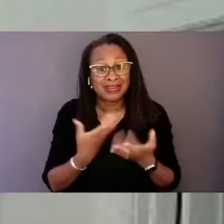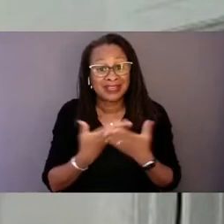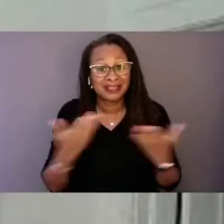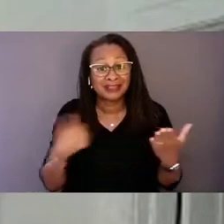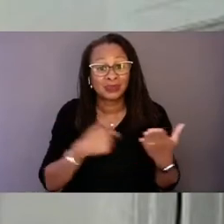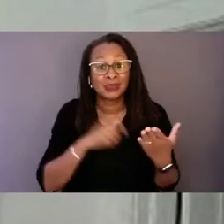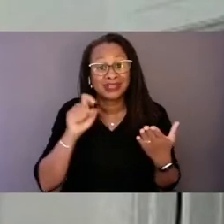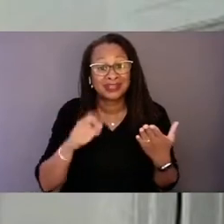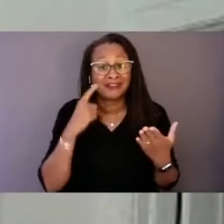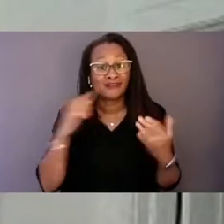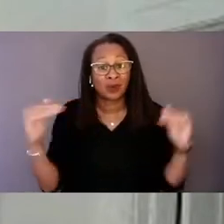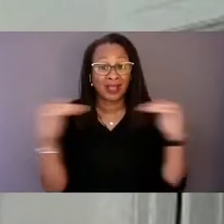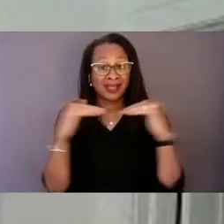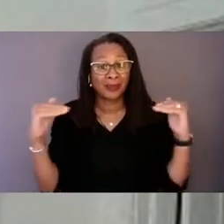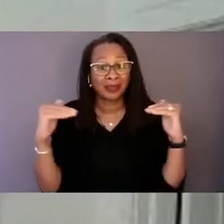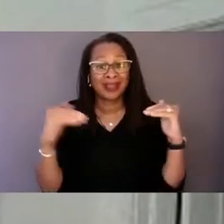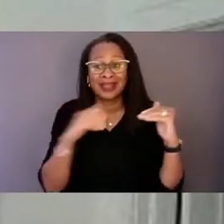they don't cost money